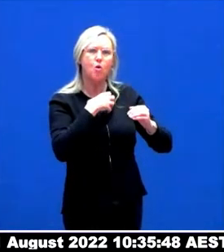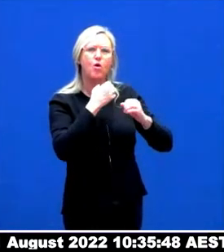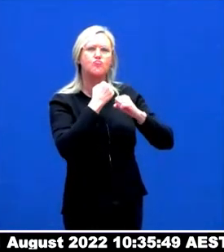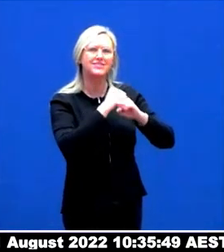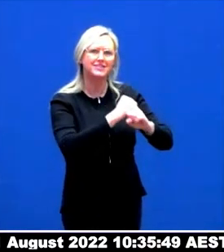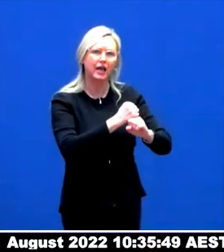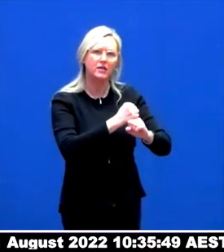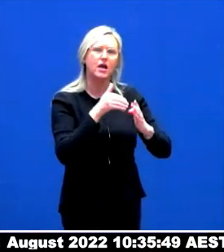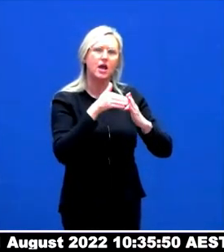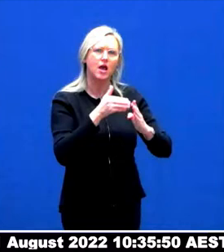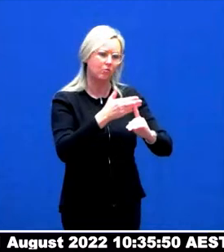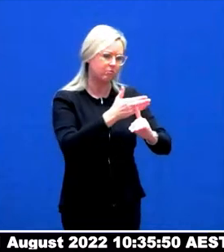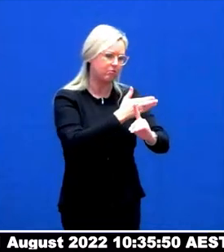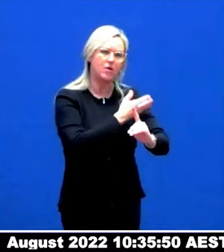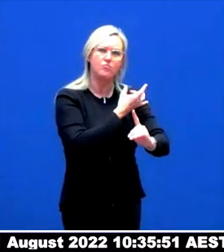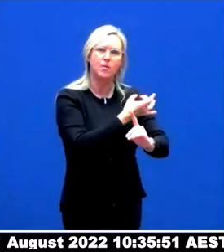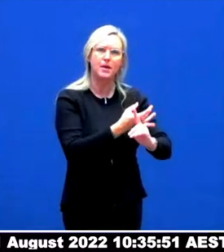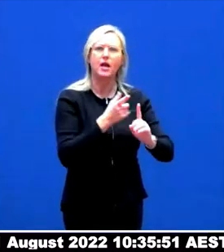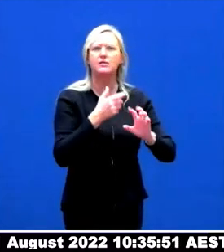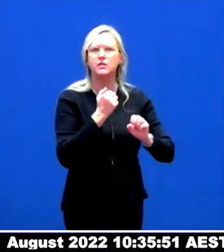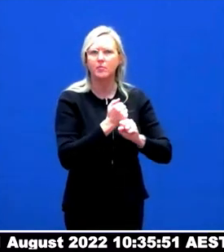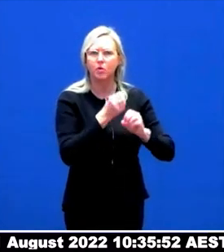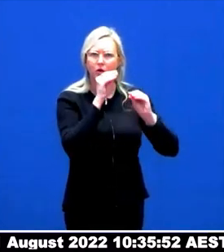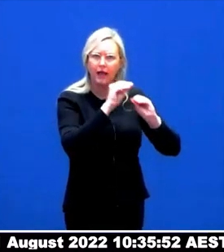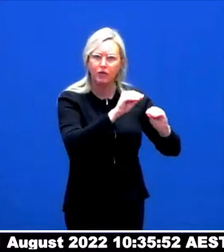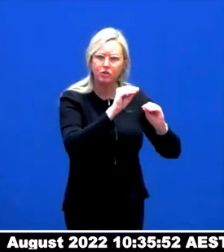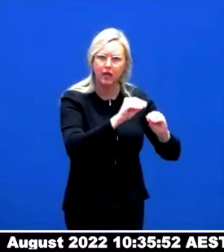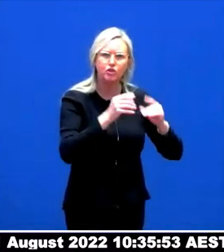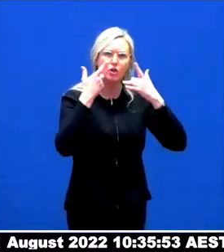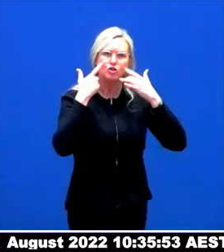So, they really focused on education, justice system, employment.